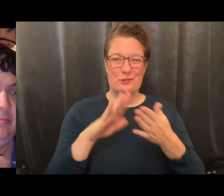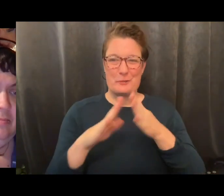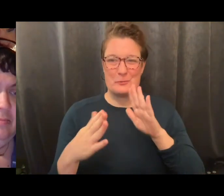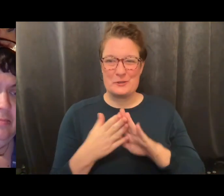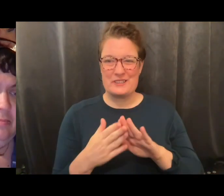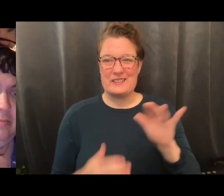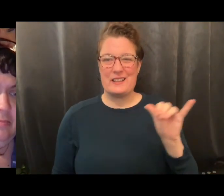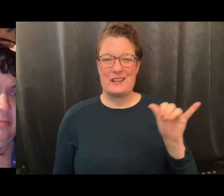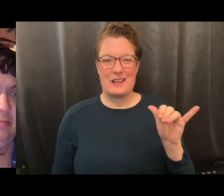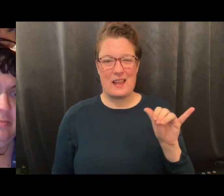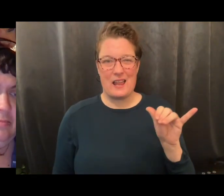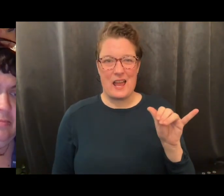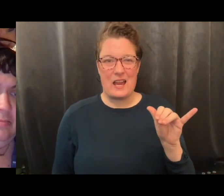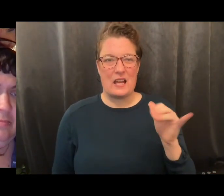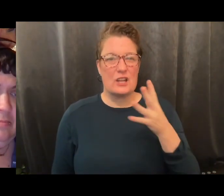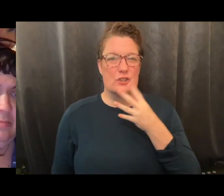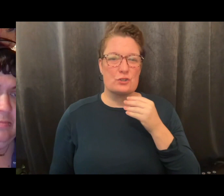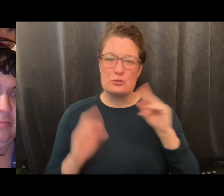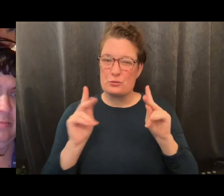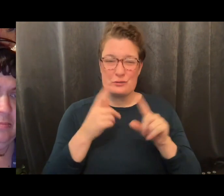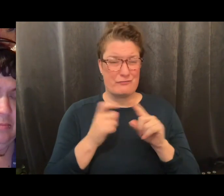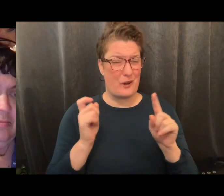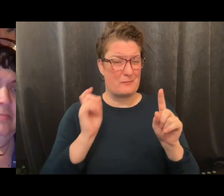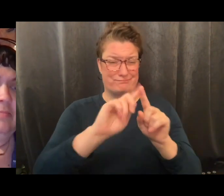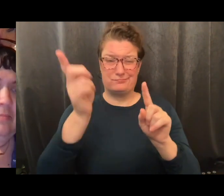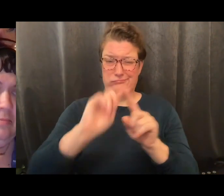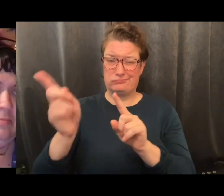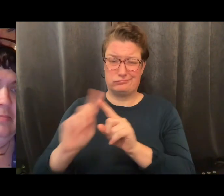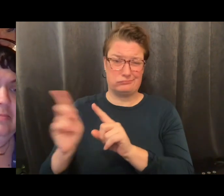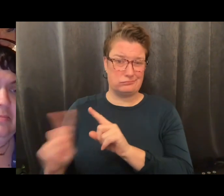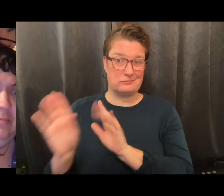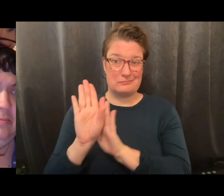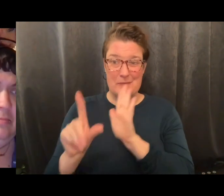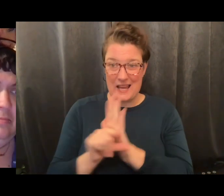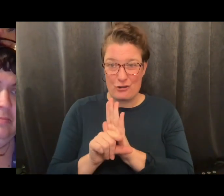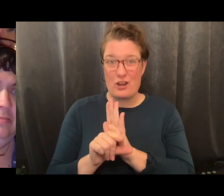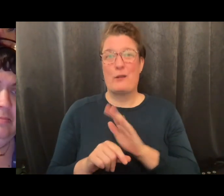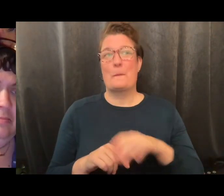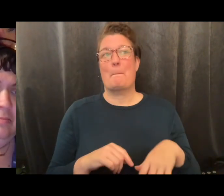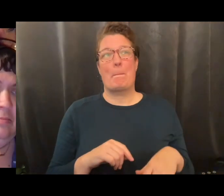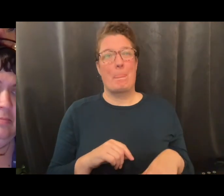every kind of background from being from orthodox families to secular to